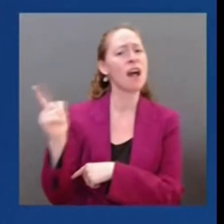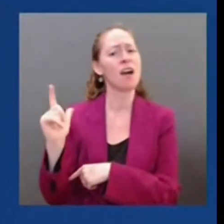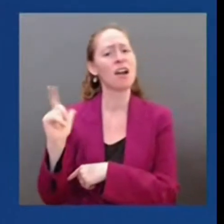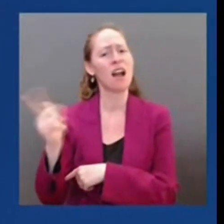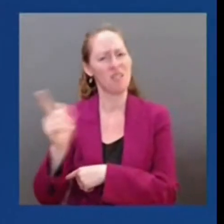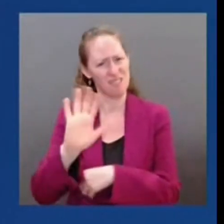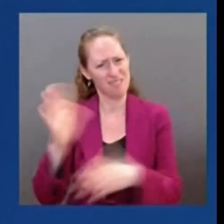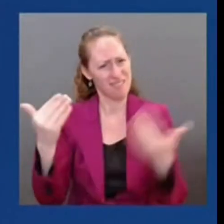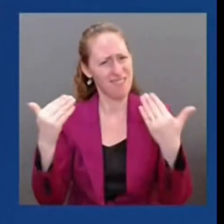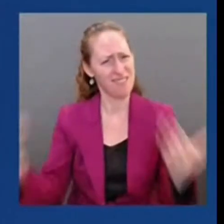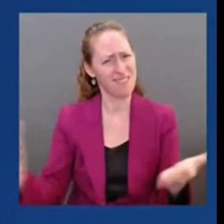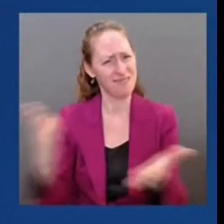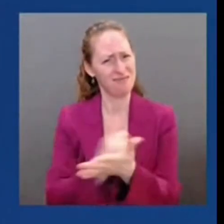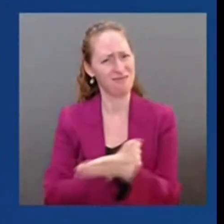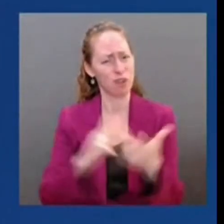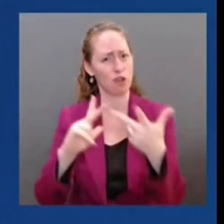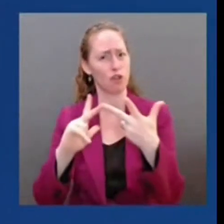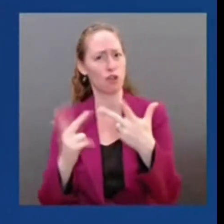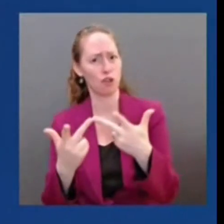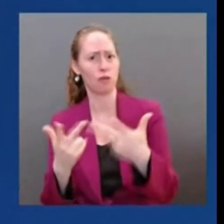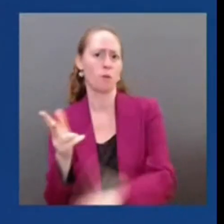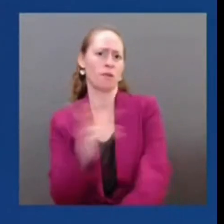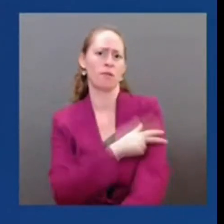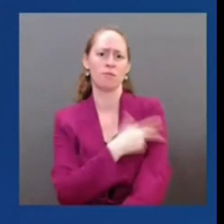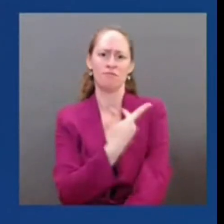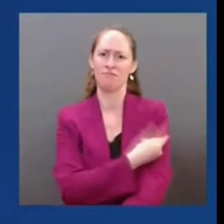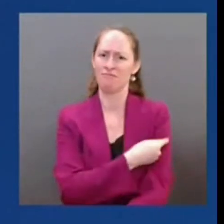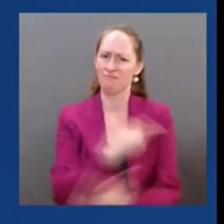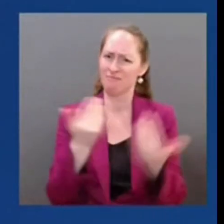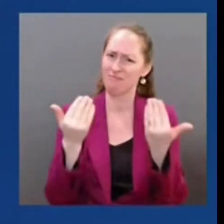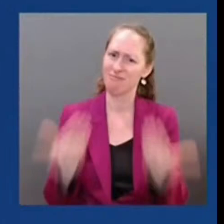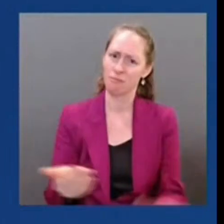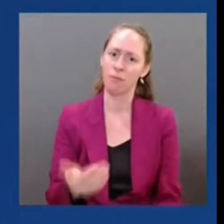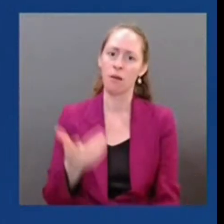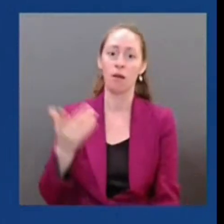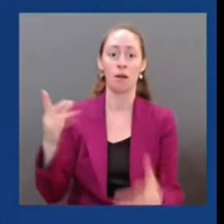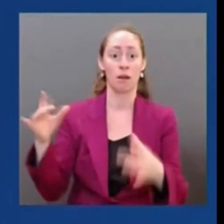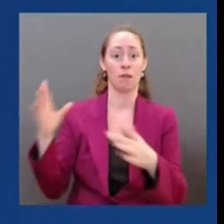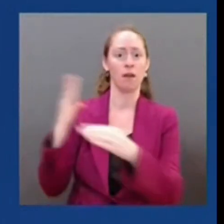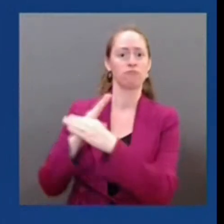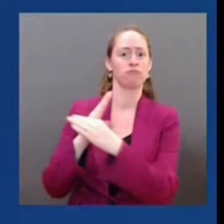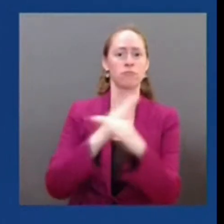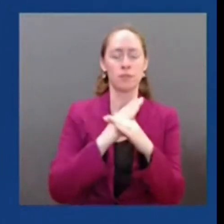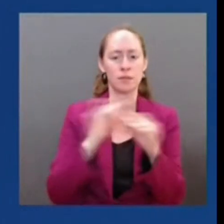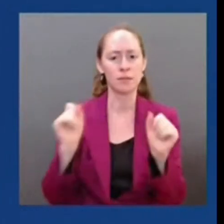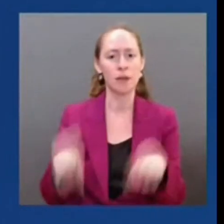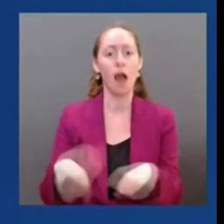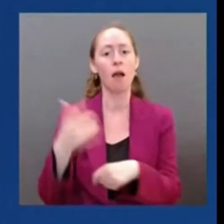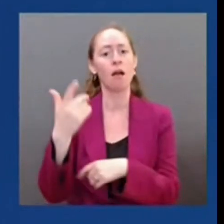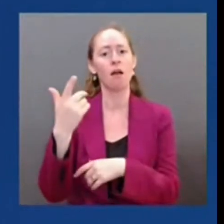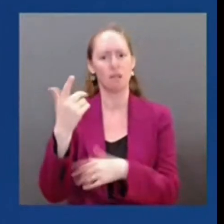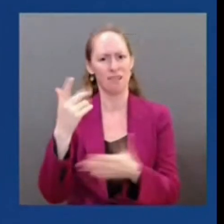VACCINE DOSE NOW. A DOSE THAT MAY HELP STRENGTHEN THEIR PROTECTION AGAINST